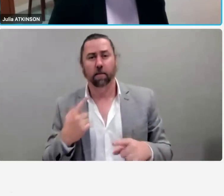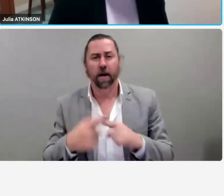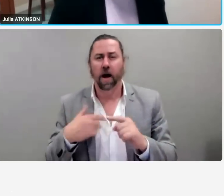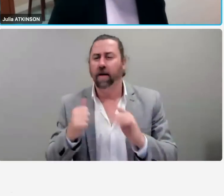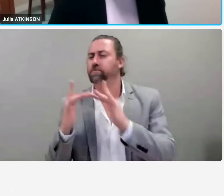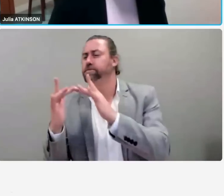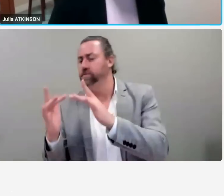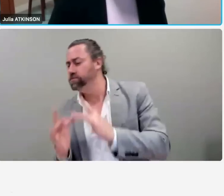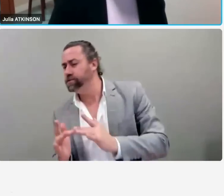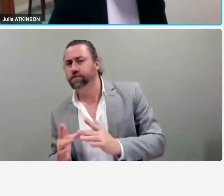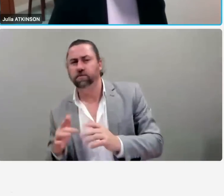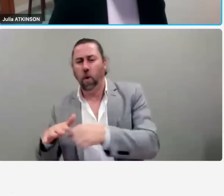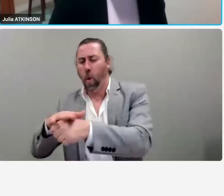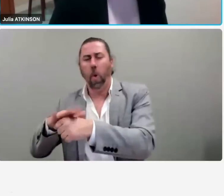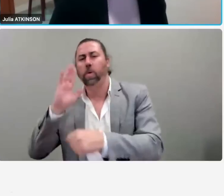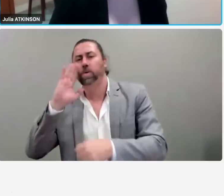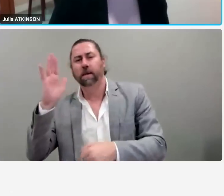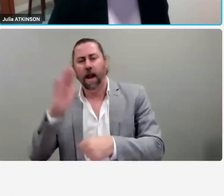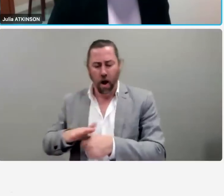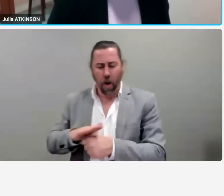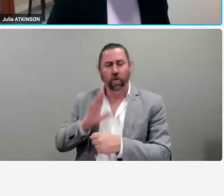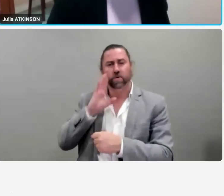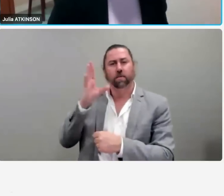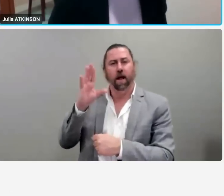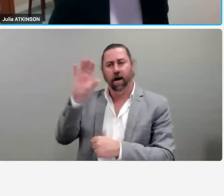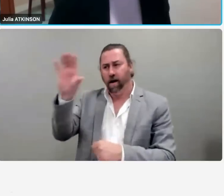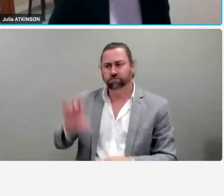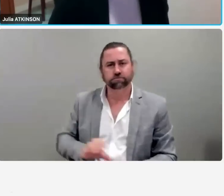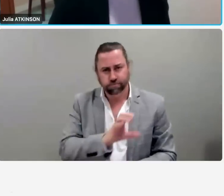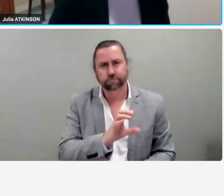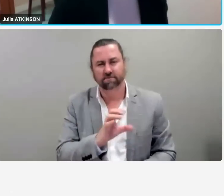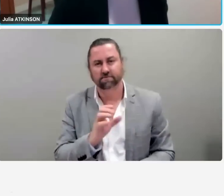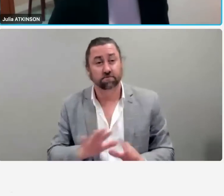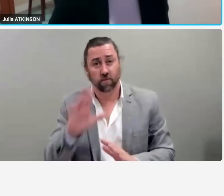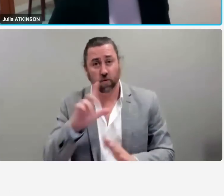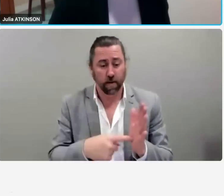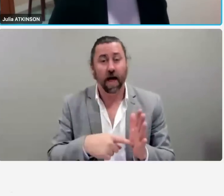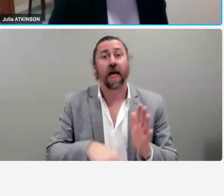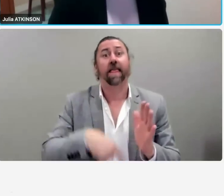running some local seminars across the country. Through November we will have seen submissions on the